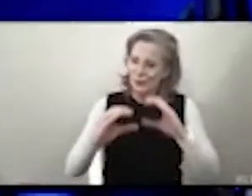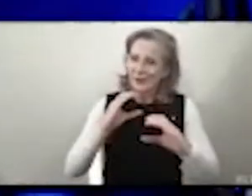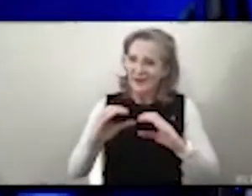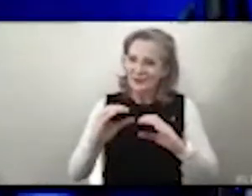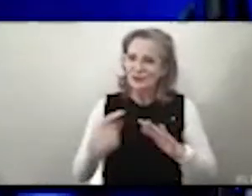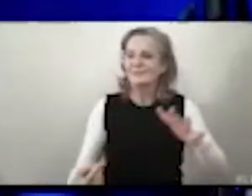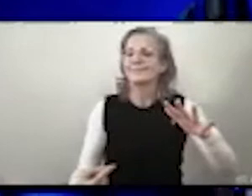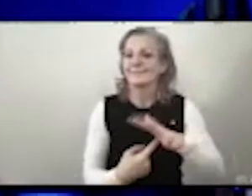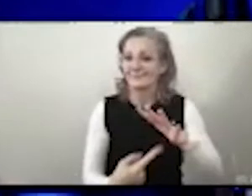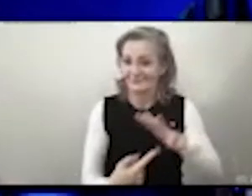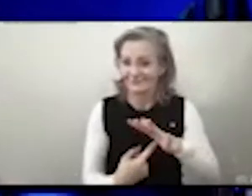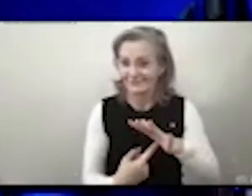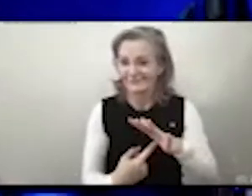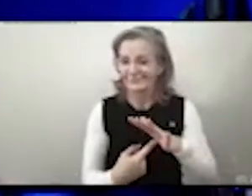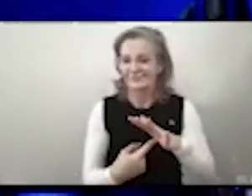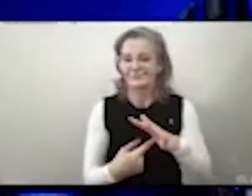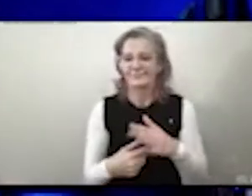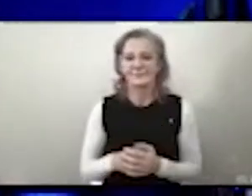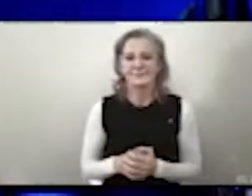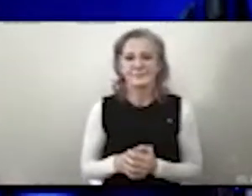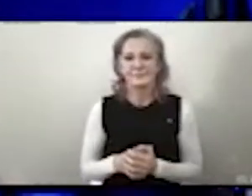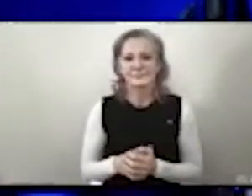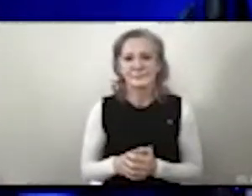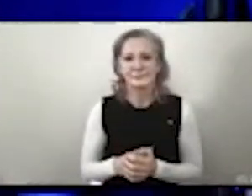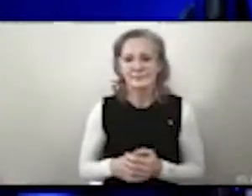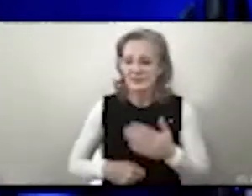and maintaining trust is a common theme across the Commission's work.